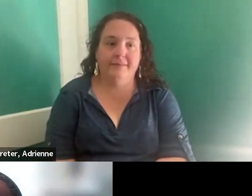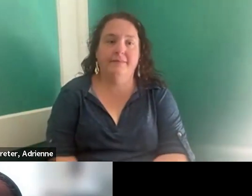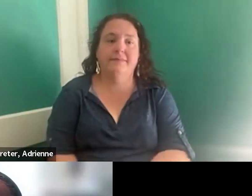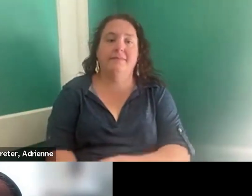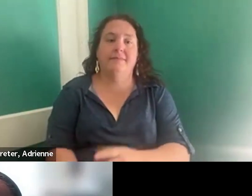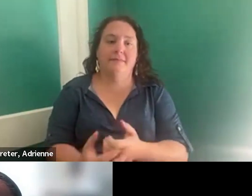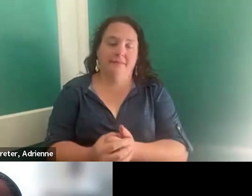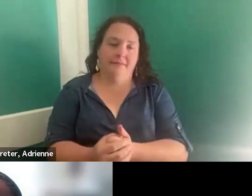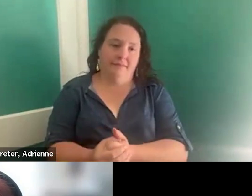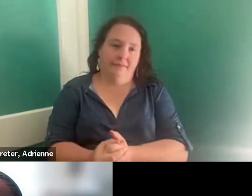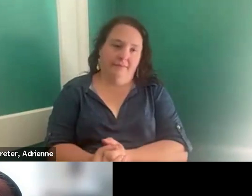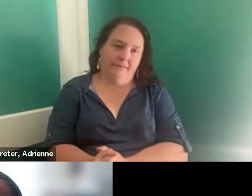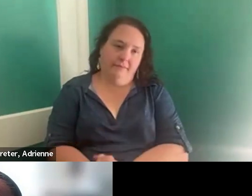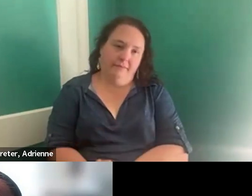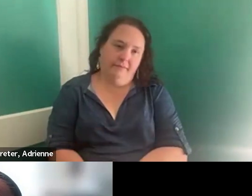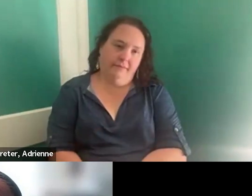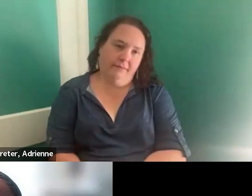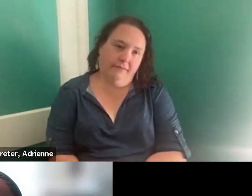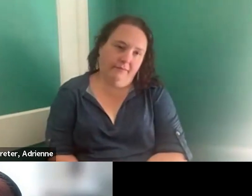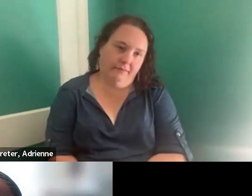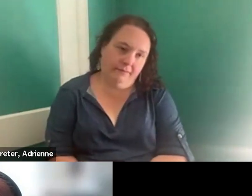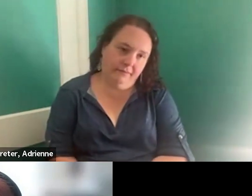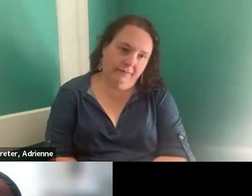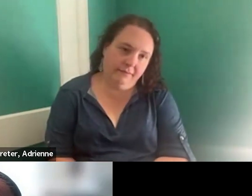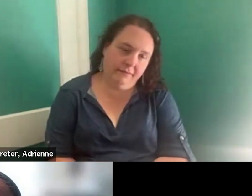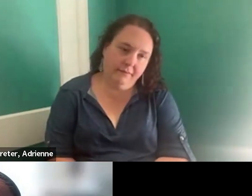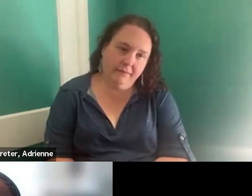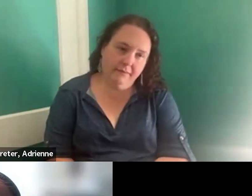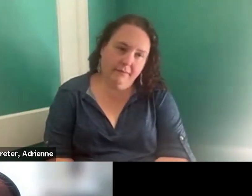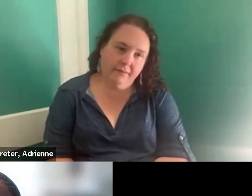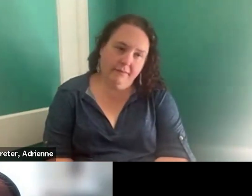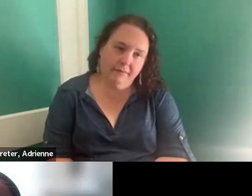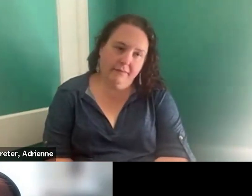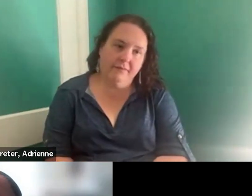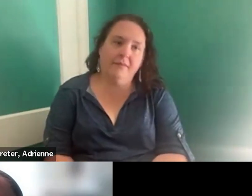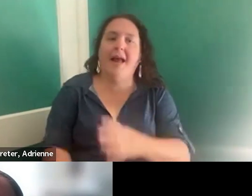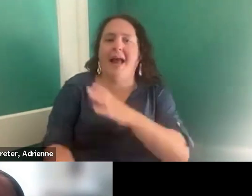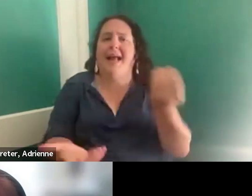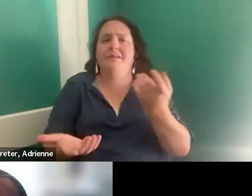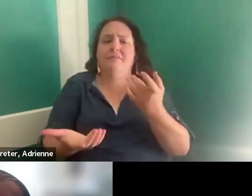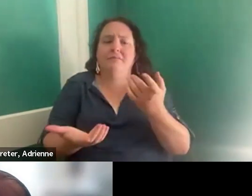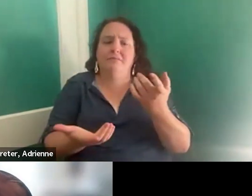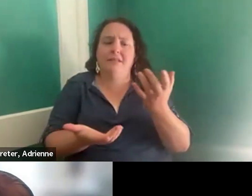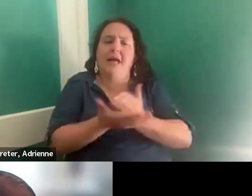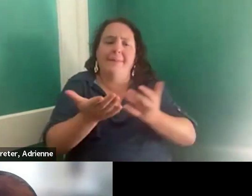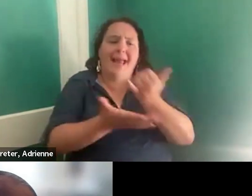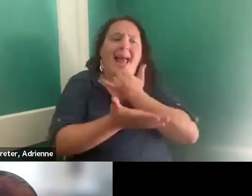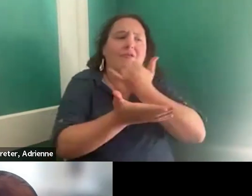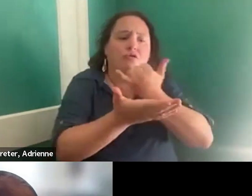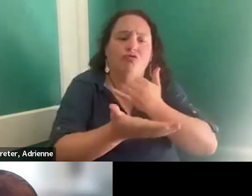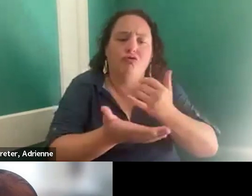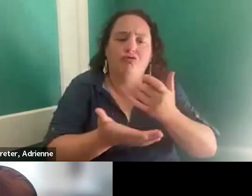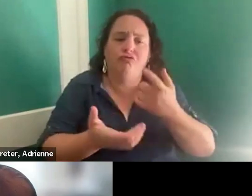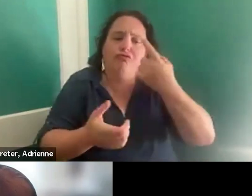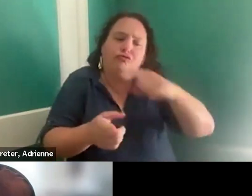In order to think. Thank you.